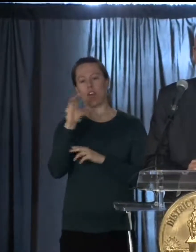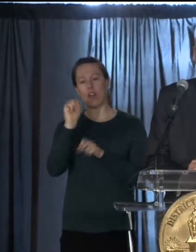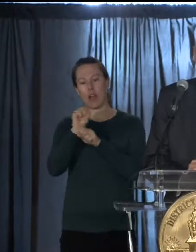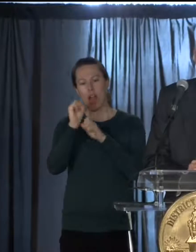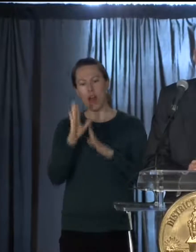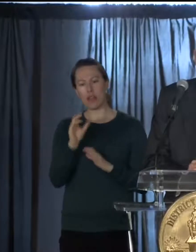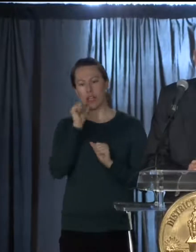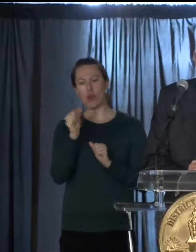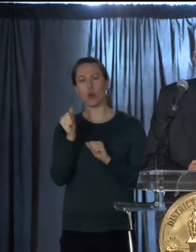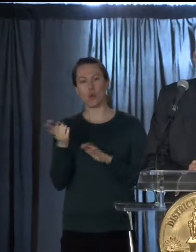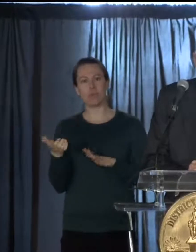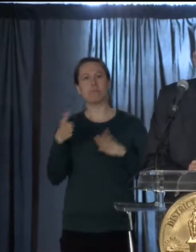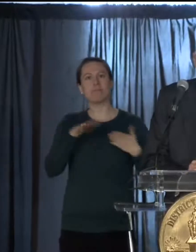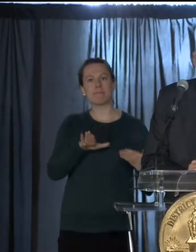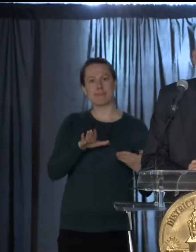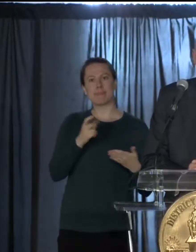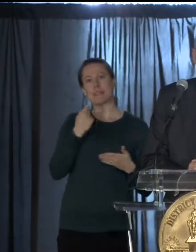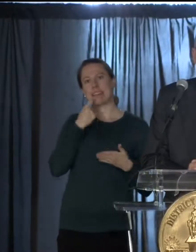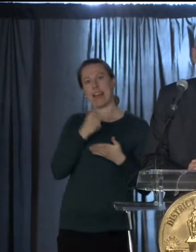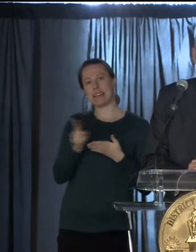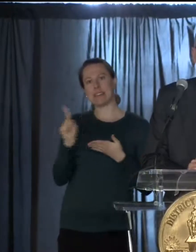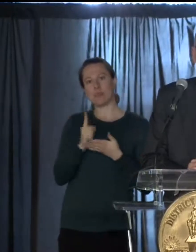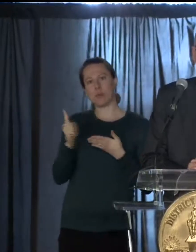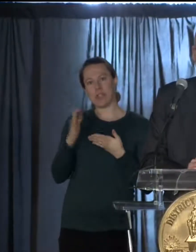WEEKEND AND I THINK IT MIGHT BE APPROPRIATE IF WE TAKE JUST A